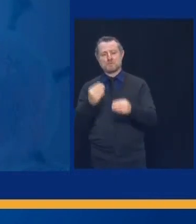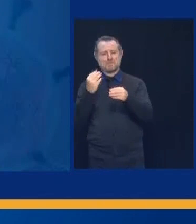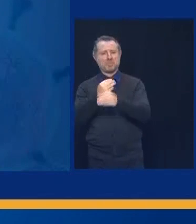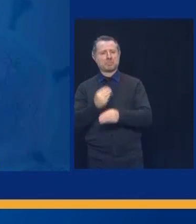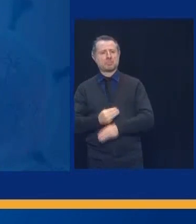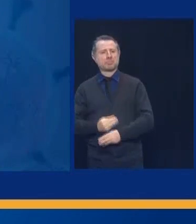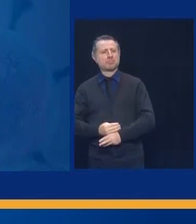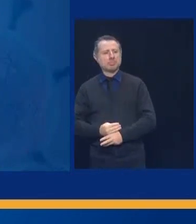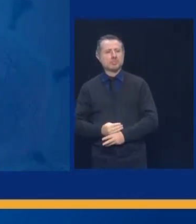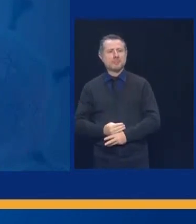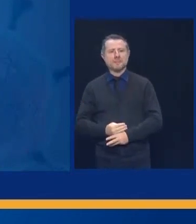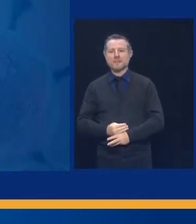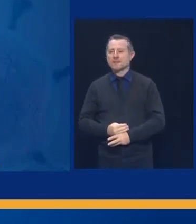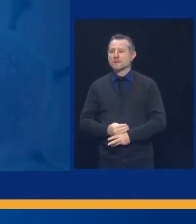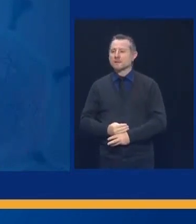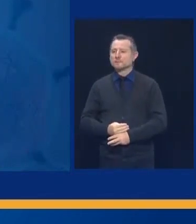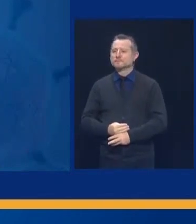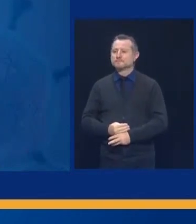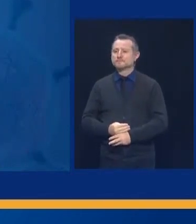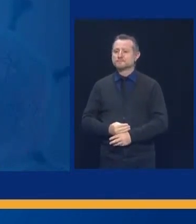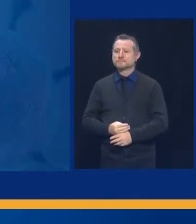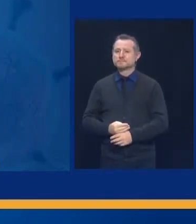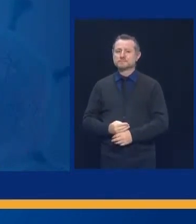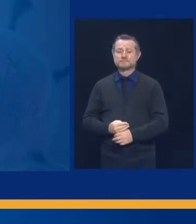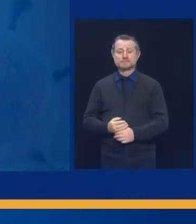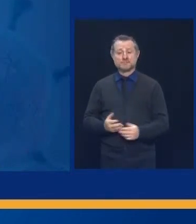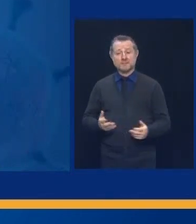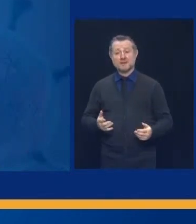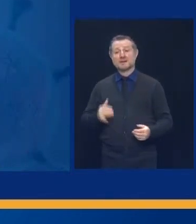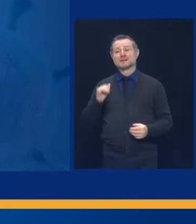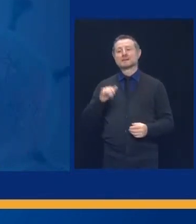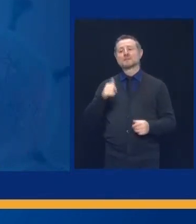HAD BACK IN MARCH. THE PROJECTION MODELS ARE MATHEMATICS.